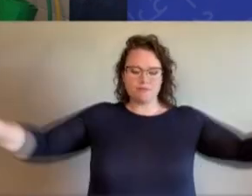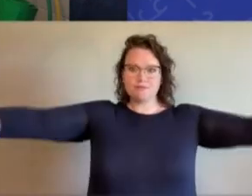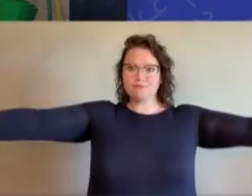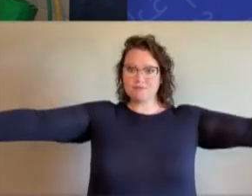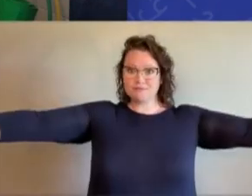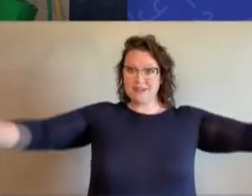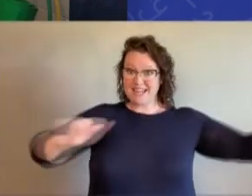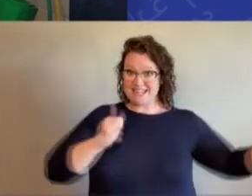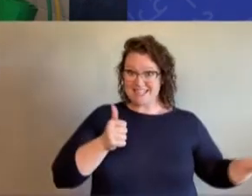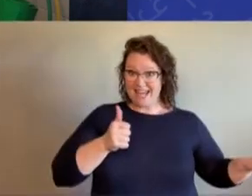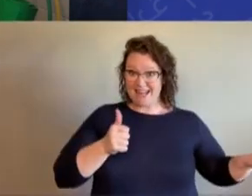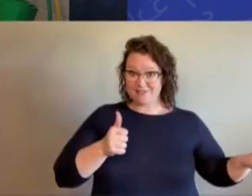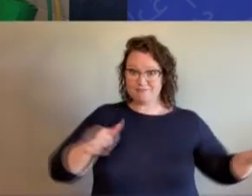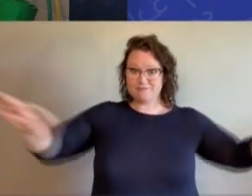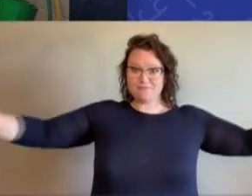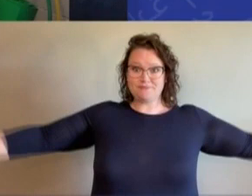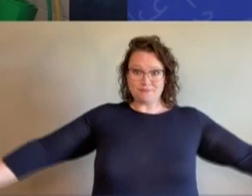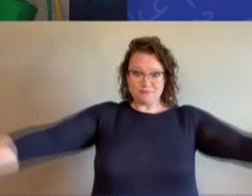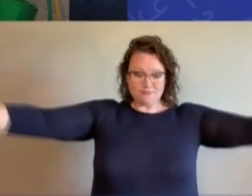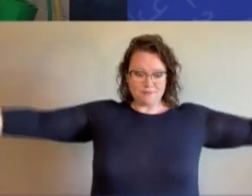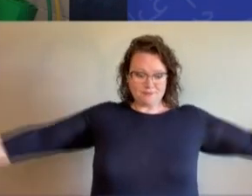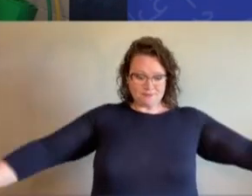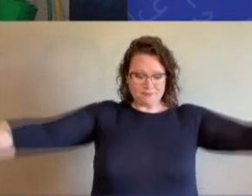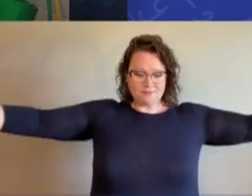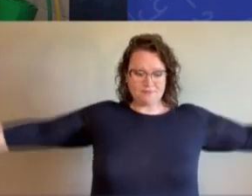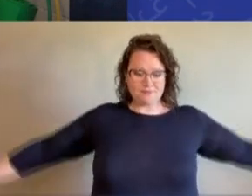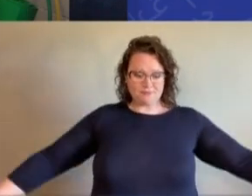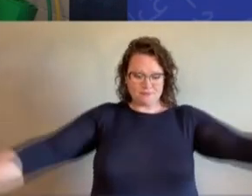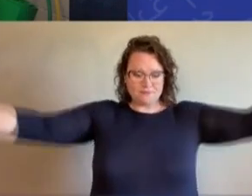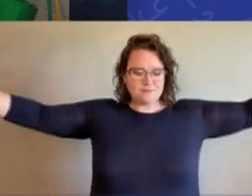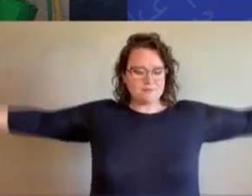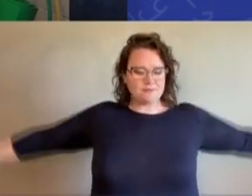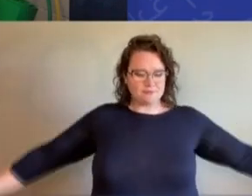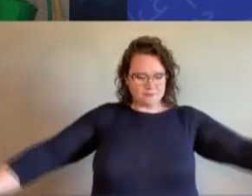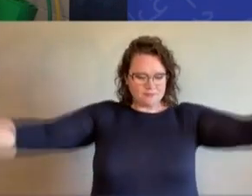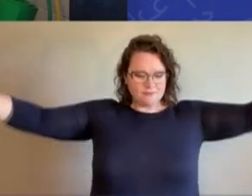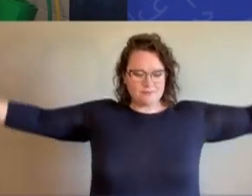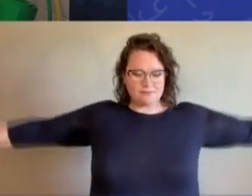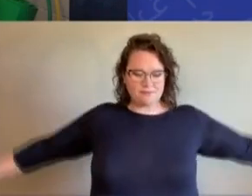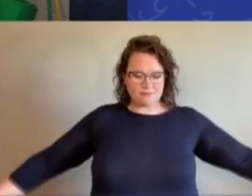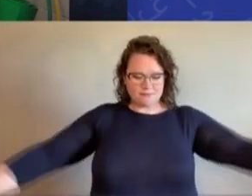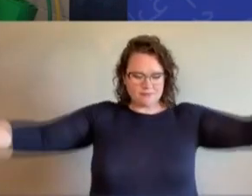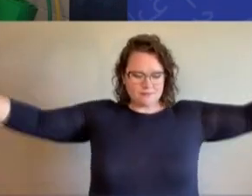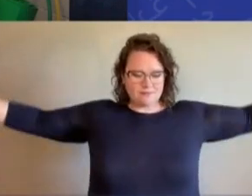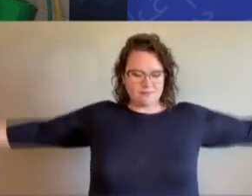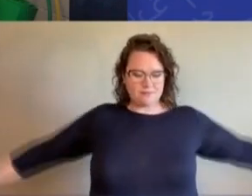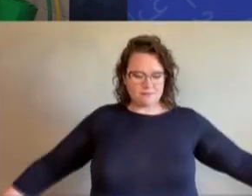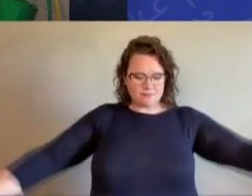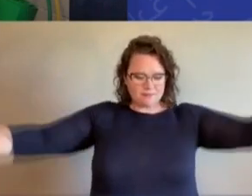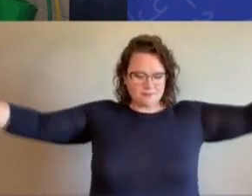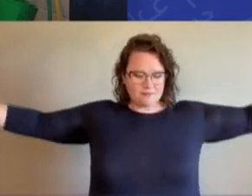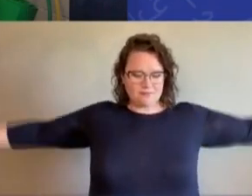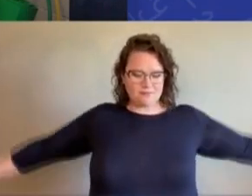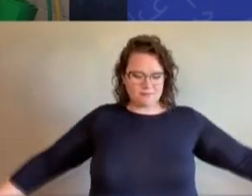front, and hands over our head. Arms out.